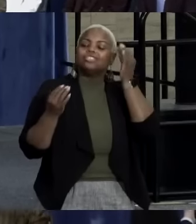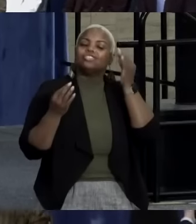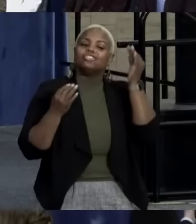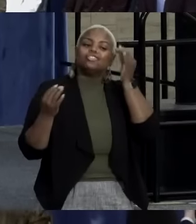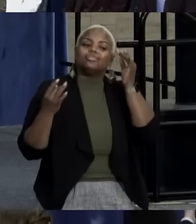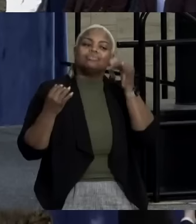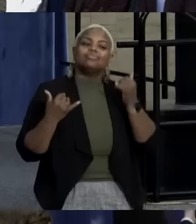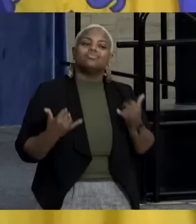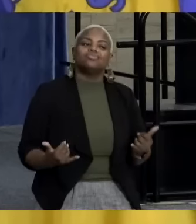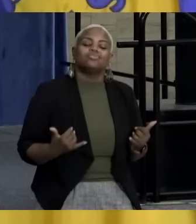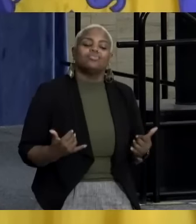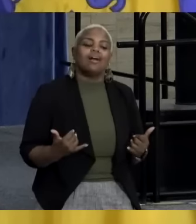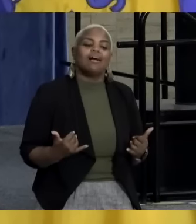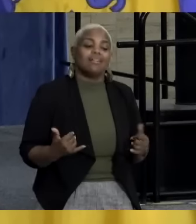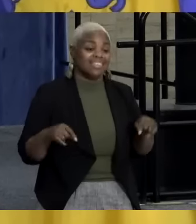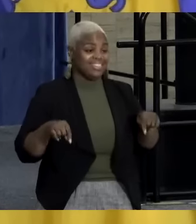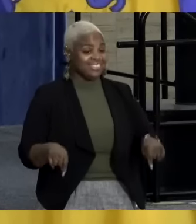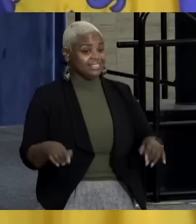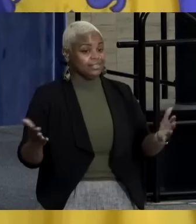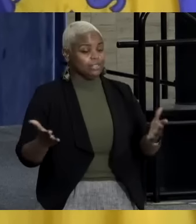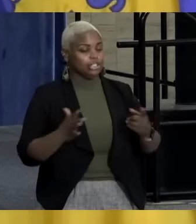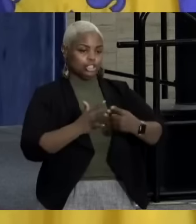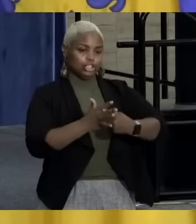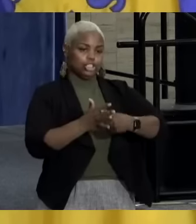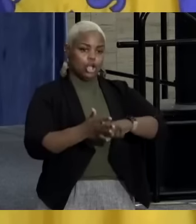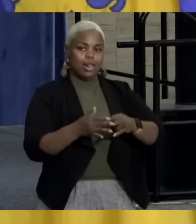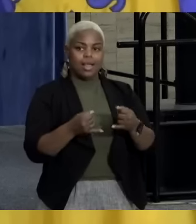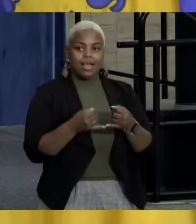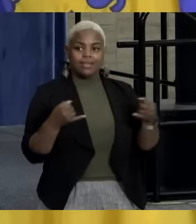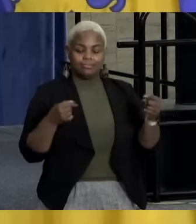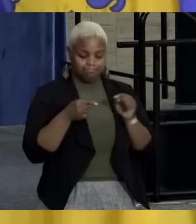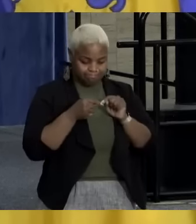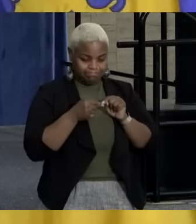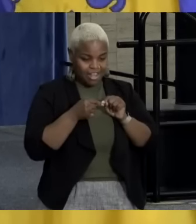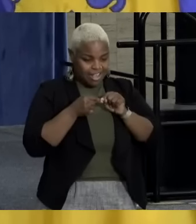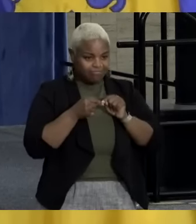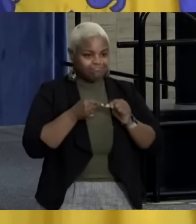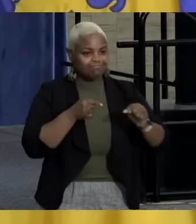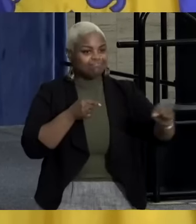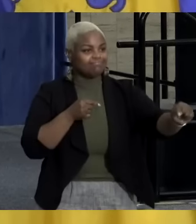on this issue, the start of a new era in promoting, protecting, and preserving